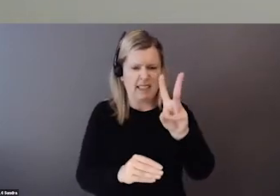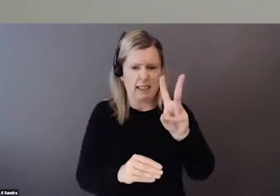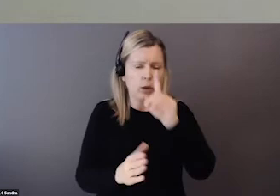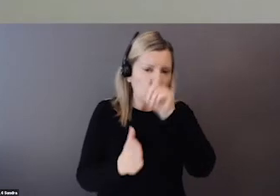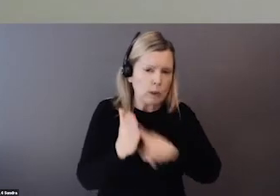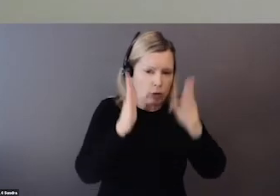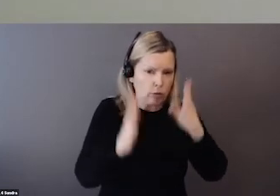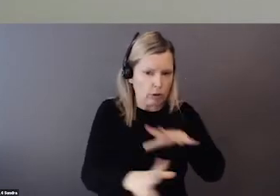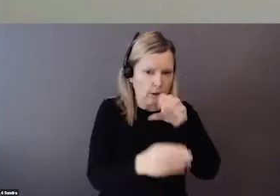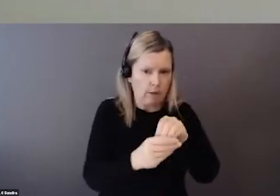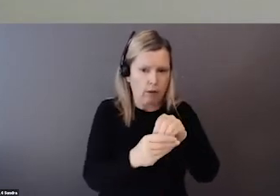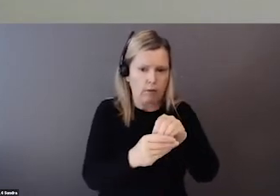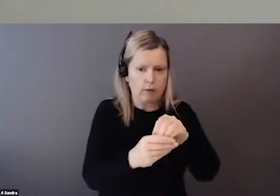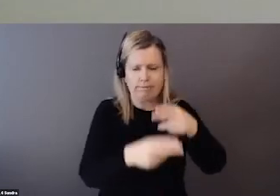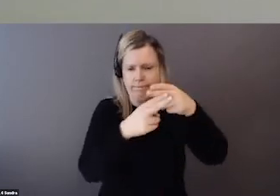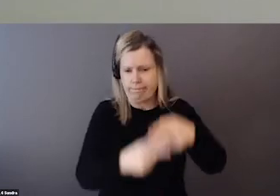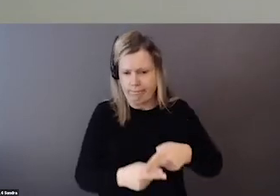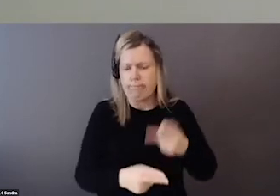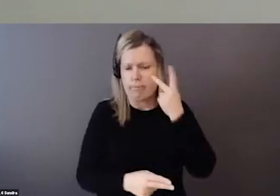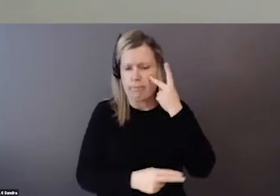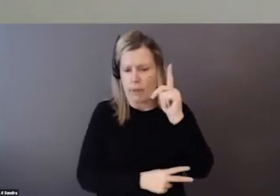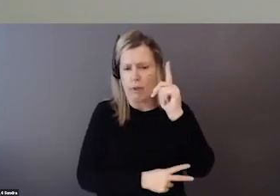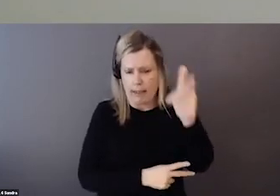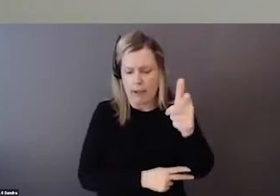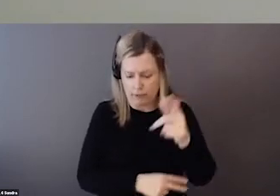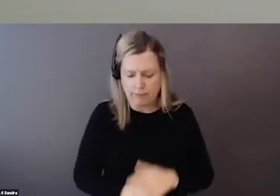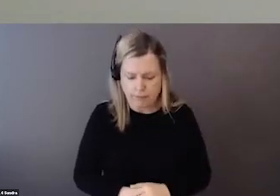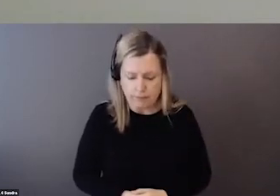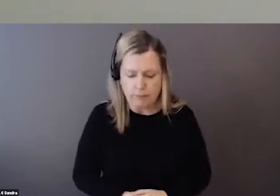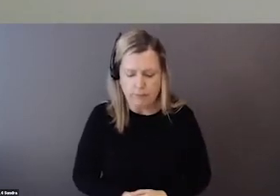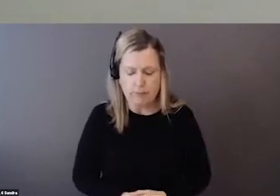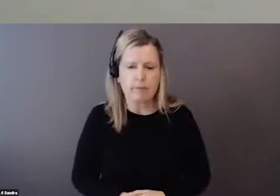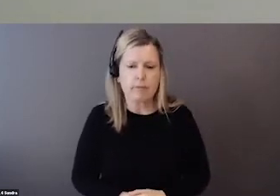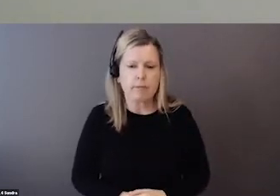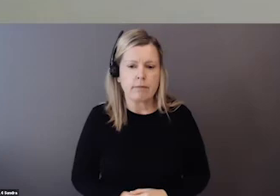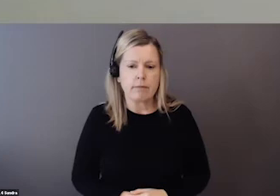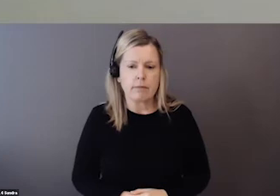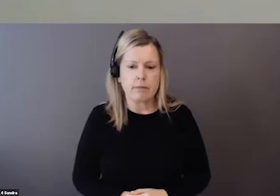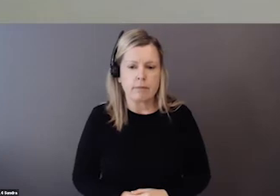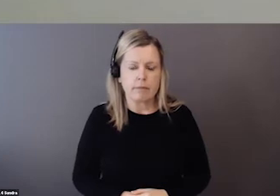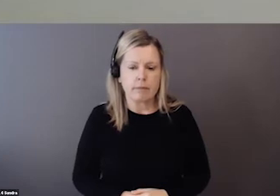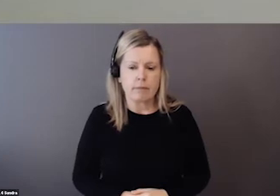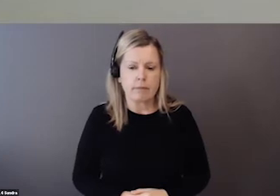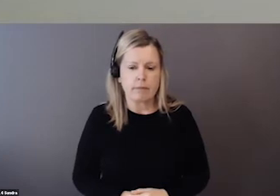Janet Mantler, Mirvat Sanallaah, Linda Schweitzer and the director of the READ initiative, Boris Vukovic.